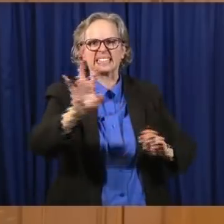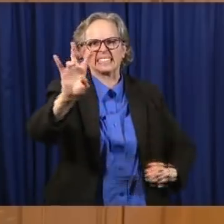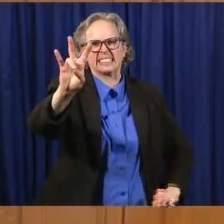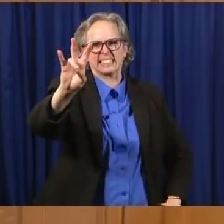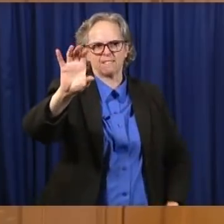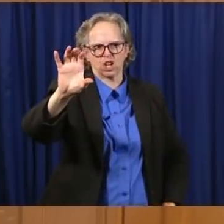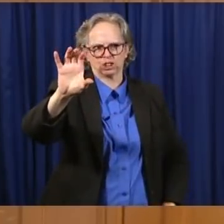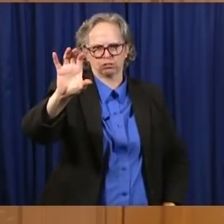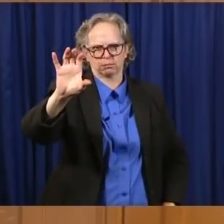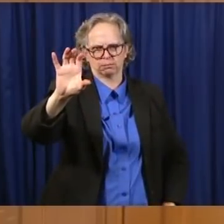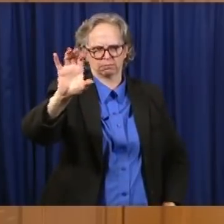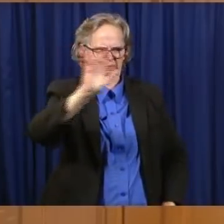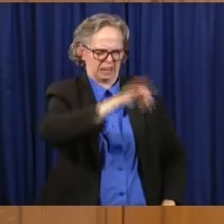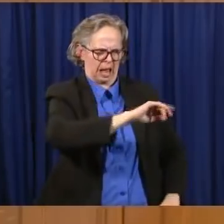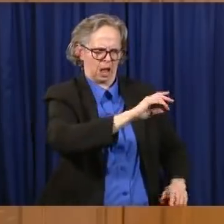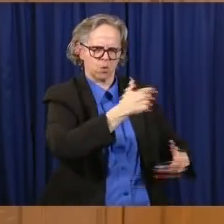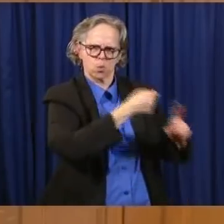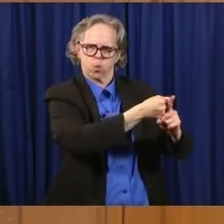TERM CARE RESIDENTS AT THIS